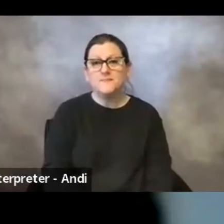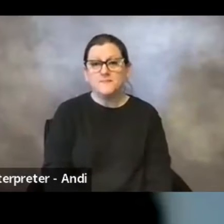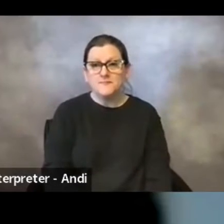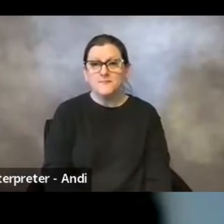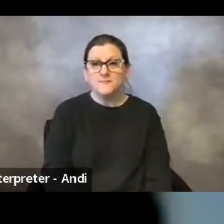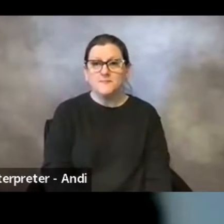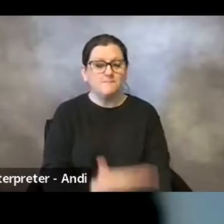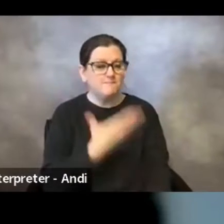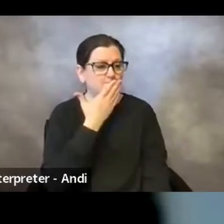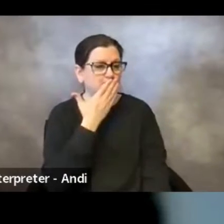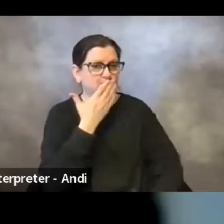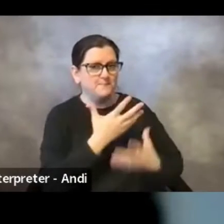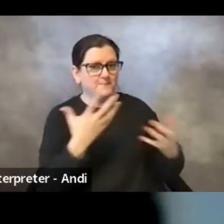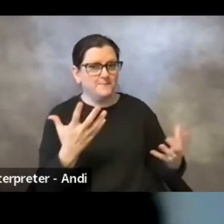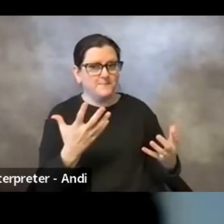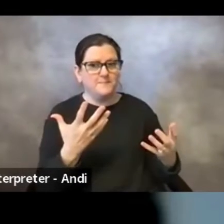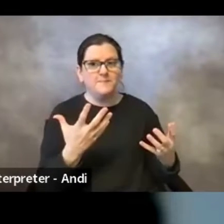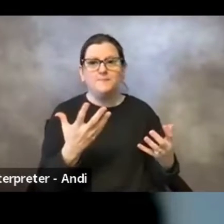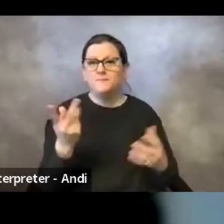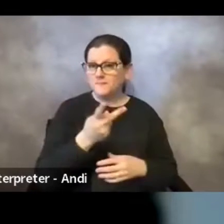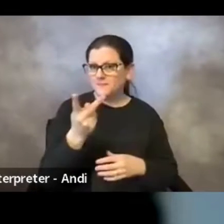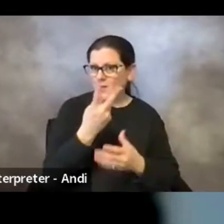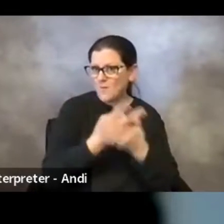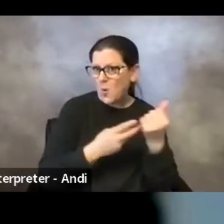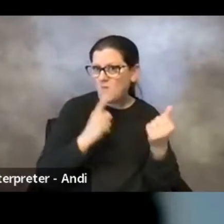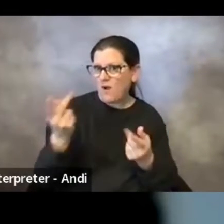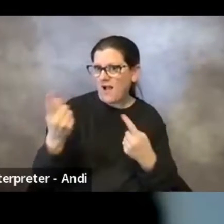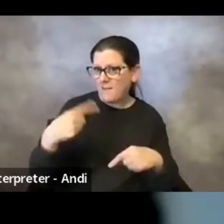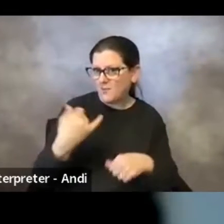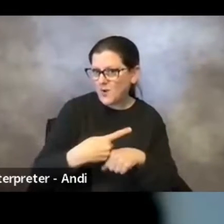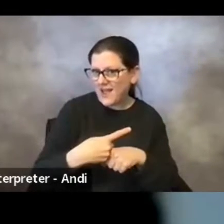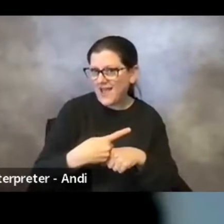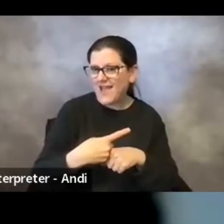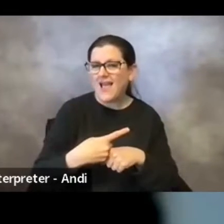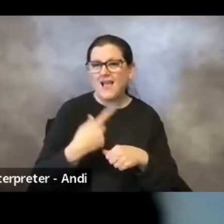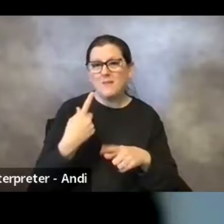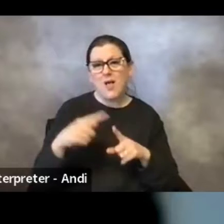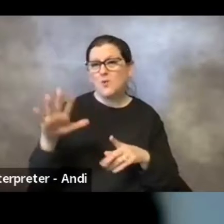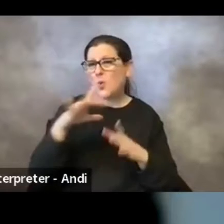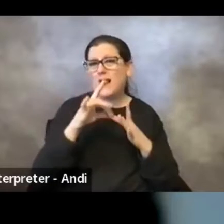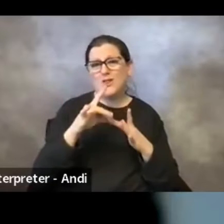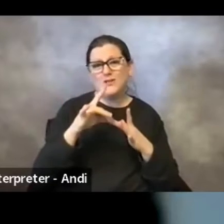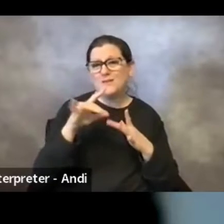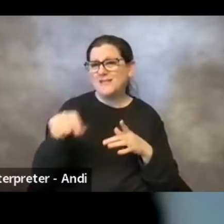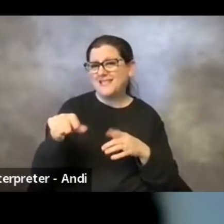Zaida Ricker: Thank you so much, Traci, and Megan, for joining us today. And for your leadership in this space. We are really